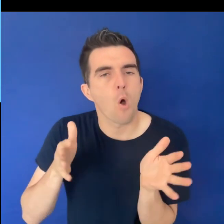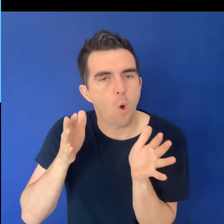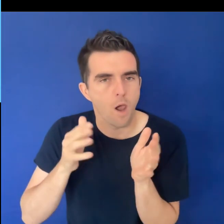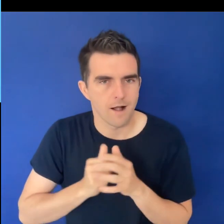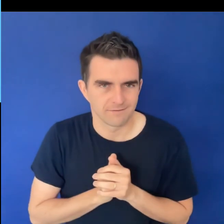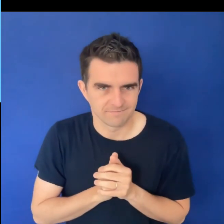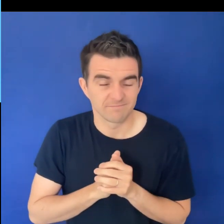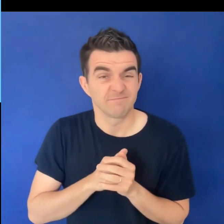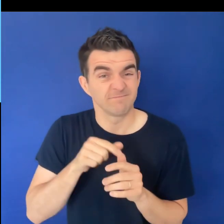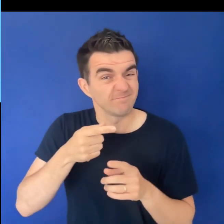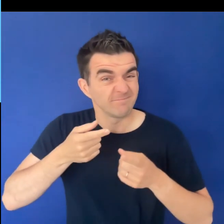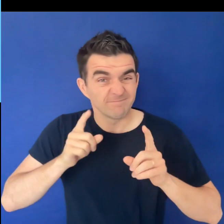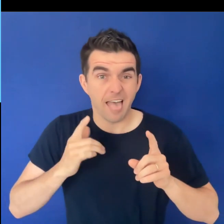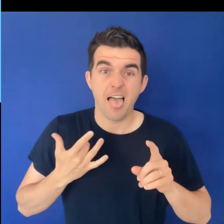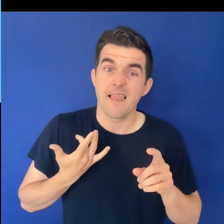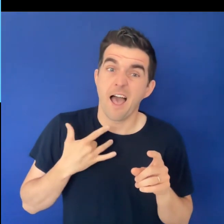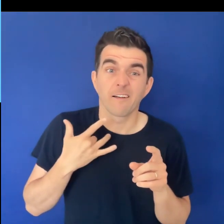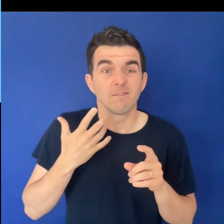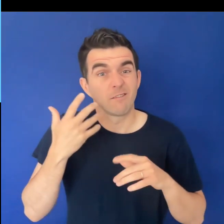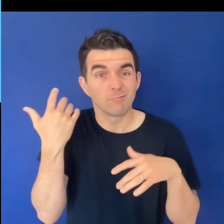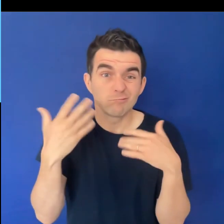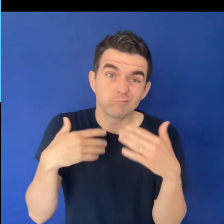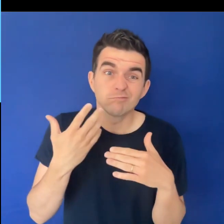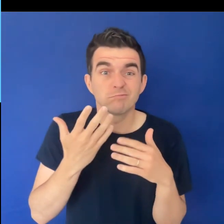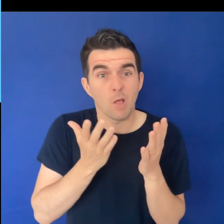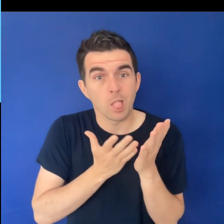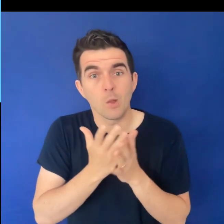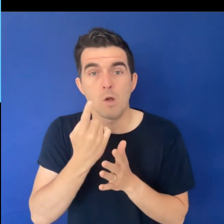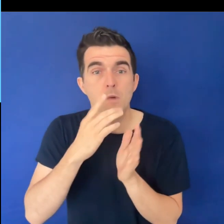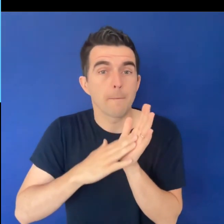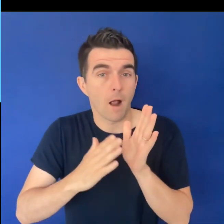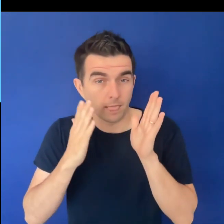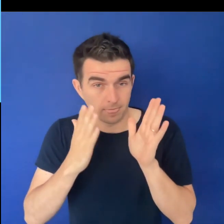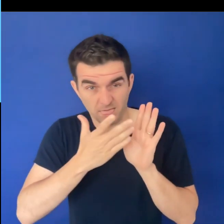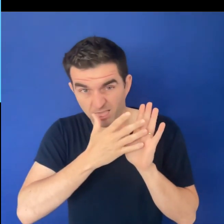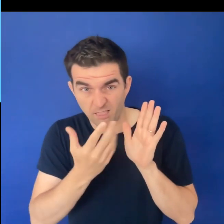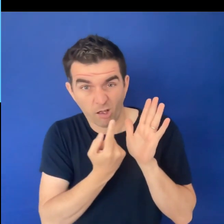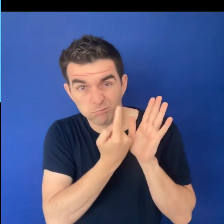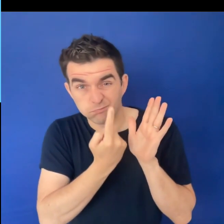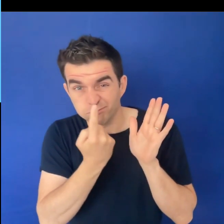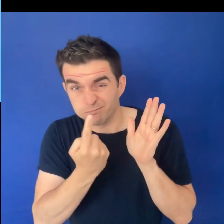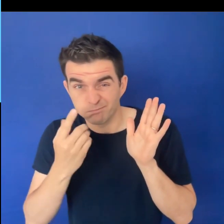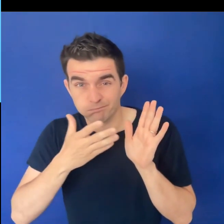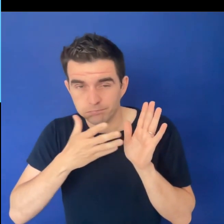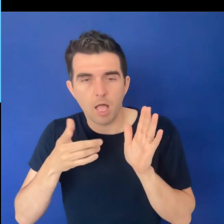Fishbowl is a slice of life, coming of age story told over a month. There are no forced